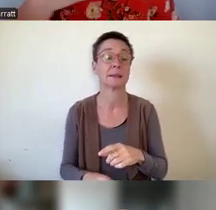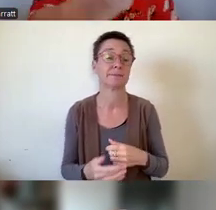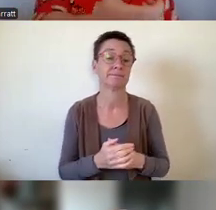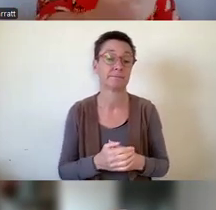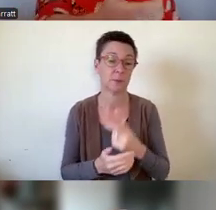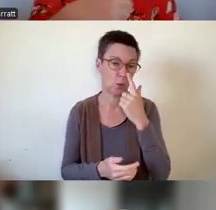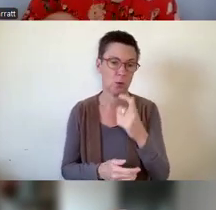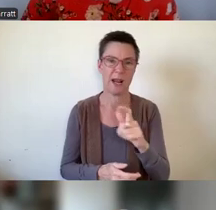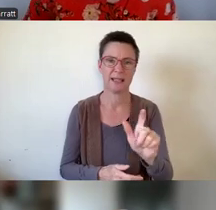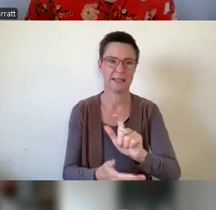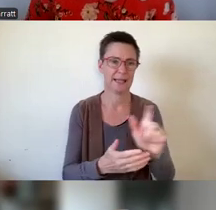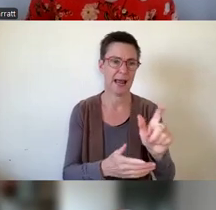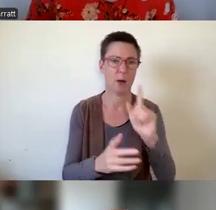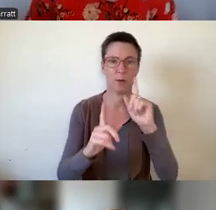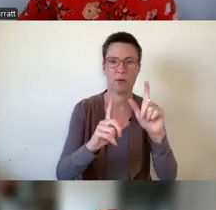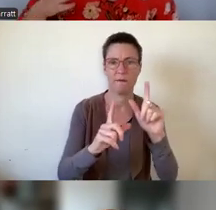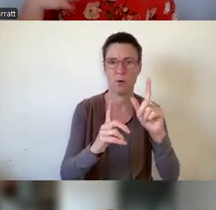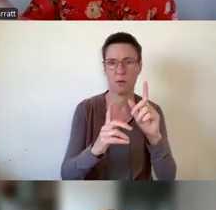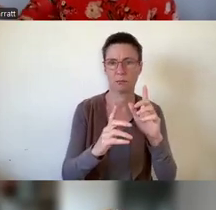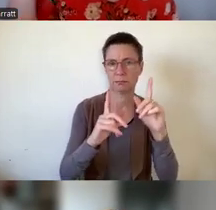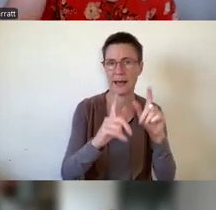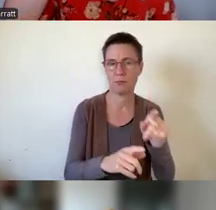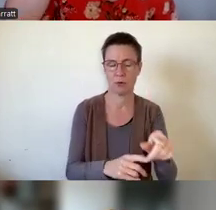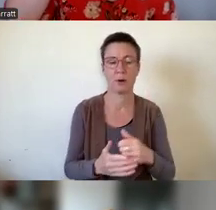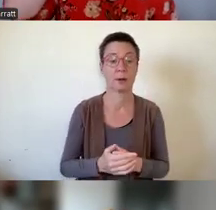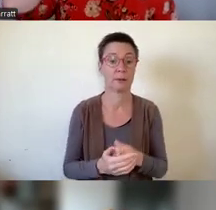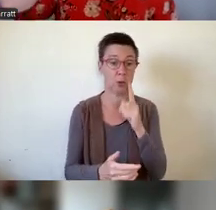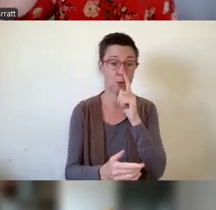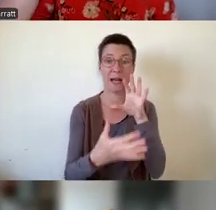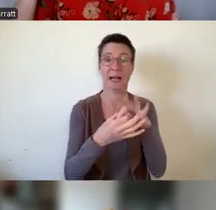you can scan them with the camera on your phone, and it will take you straight to our profiles.